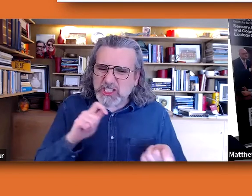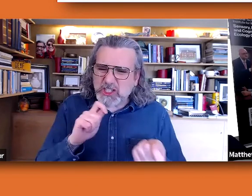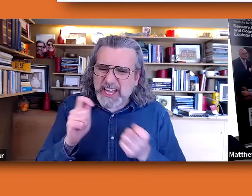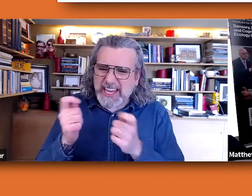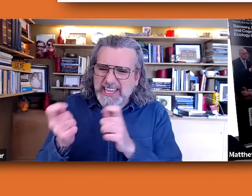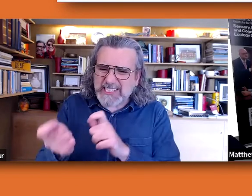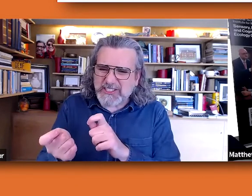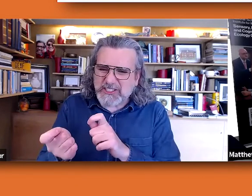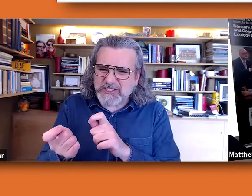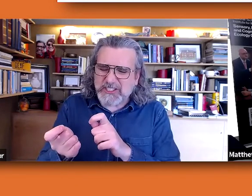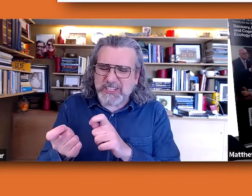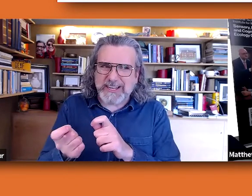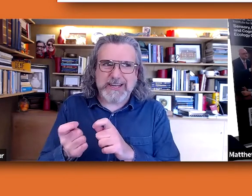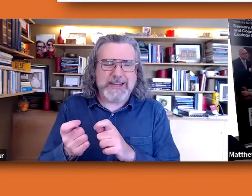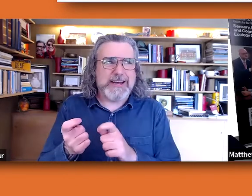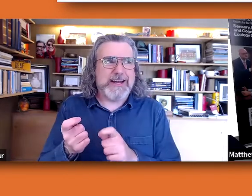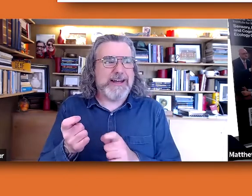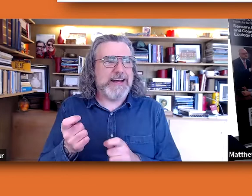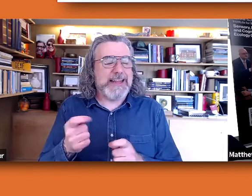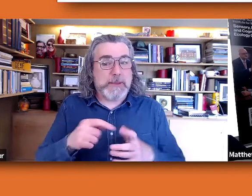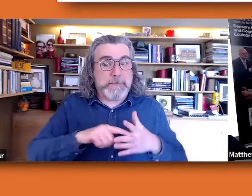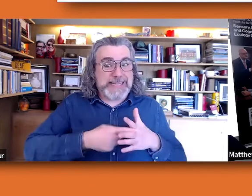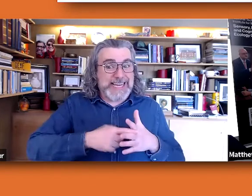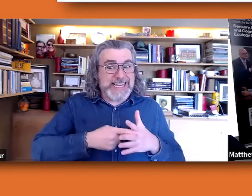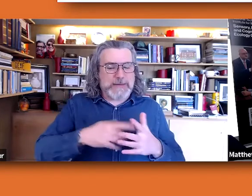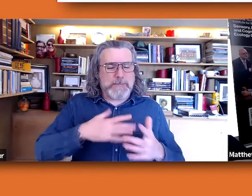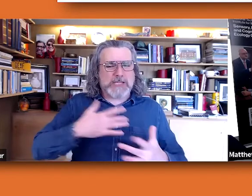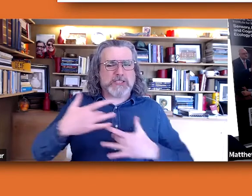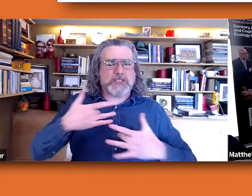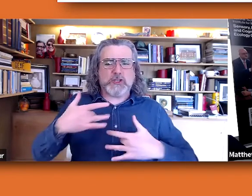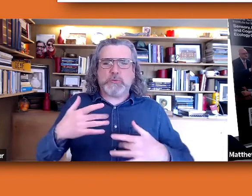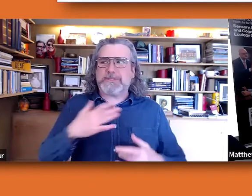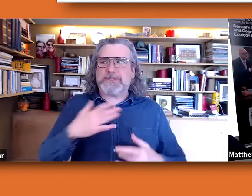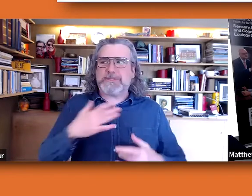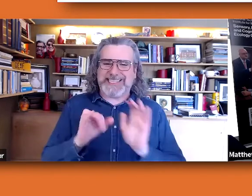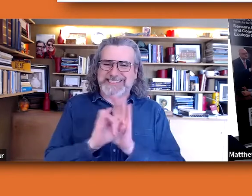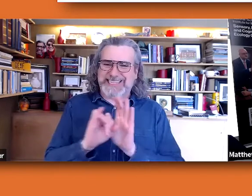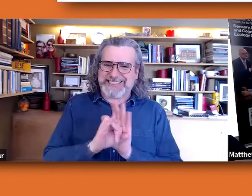Peter: Let's see, um, I guess my concerns have changed over the years.